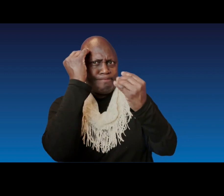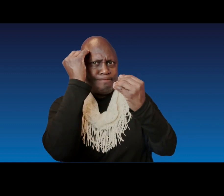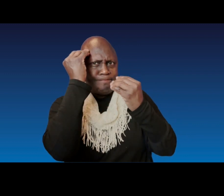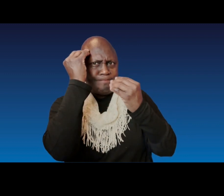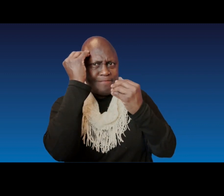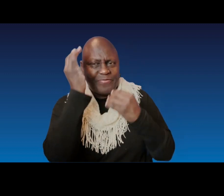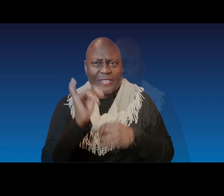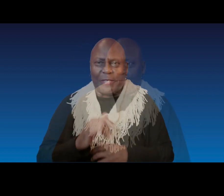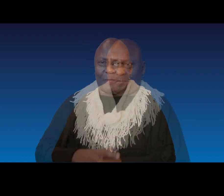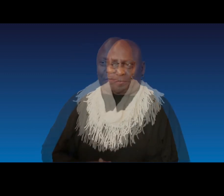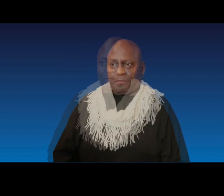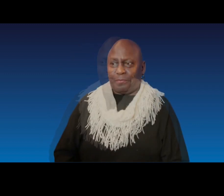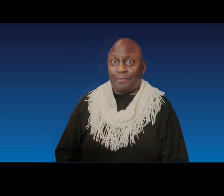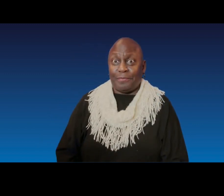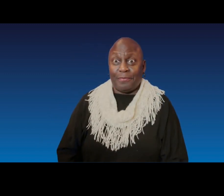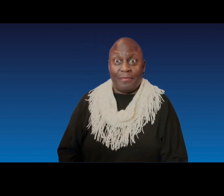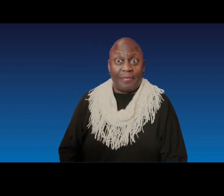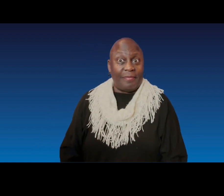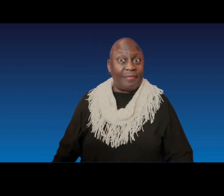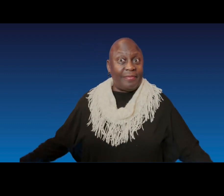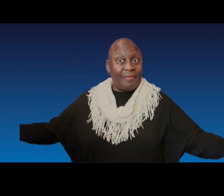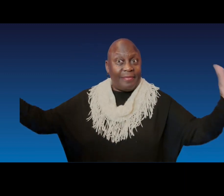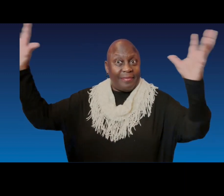to respond and ask questions thoughtfully.